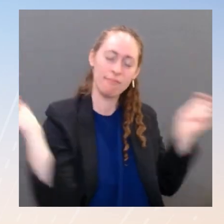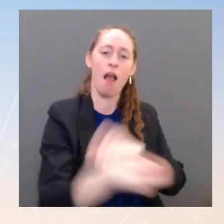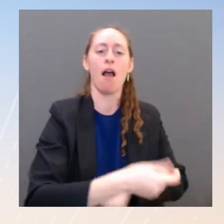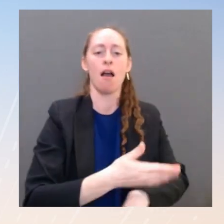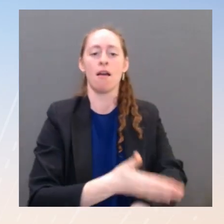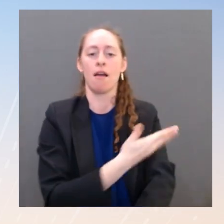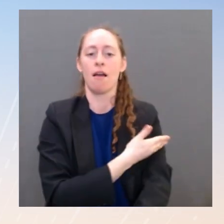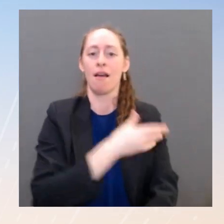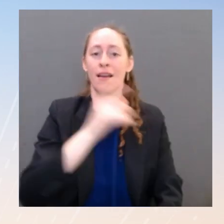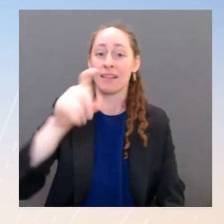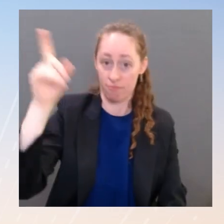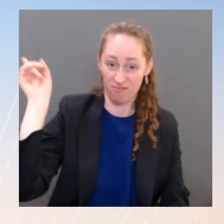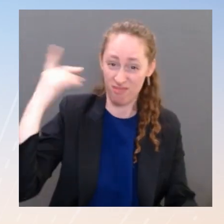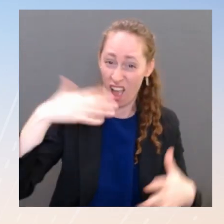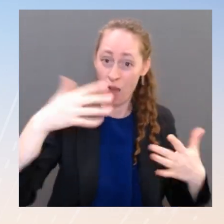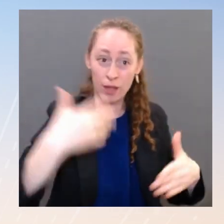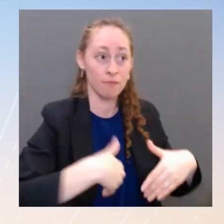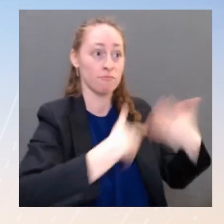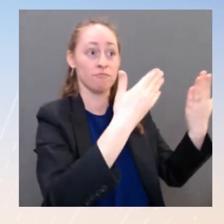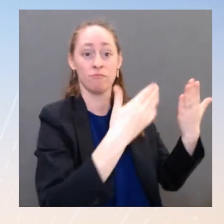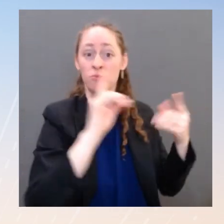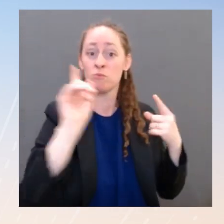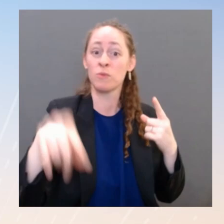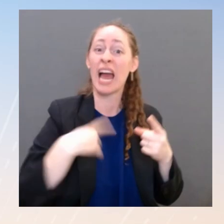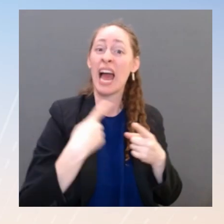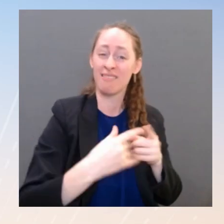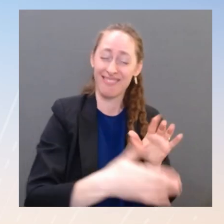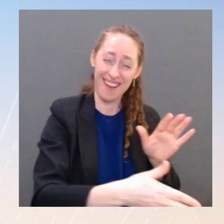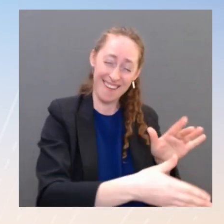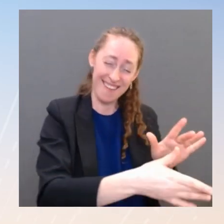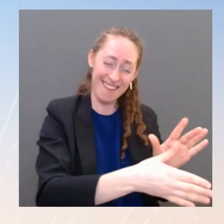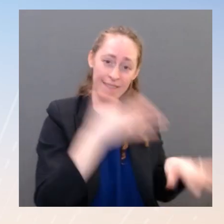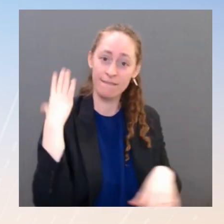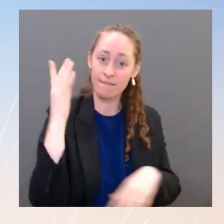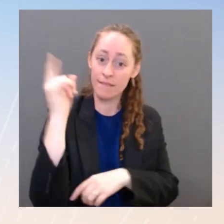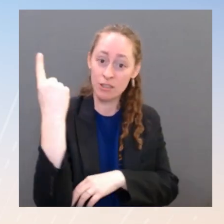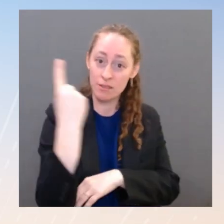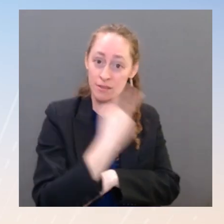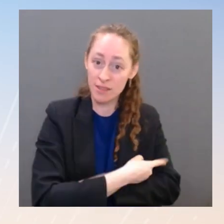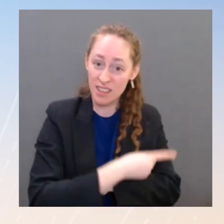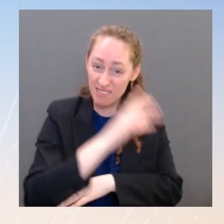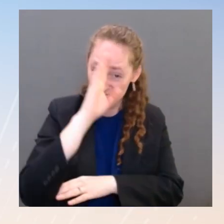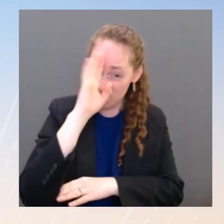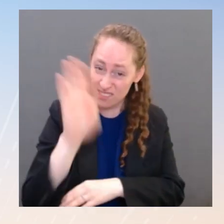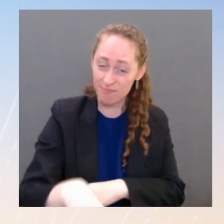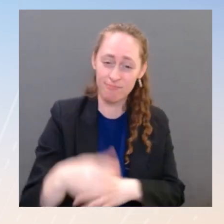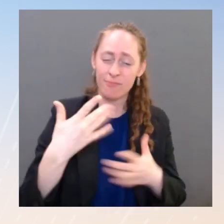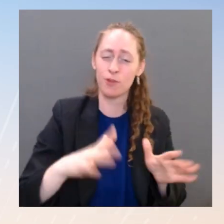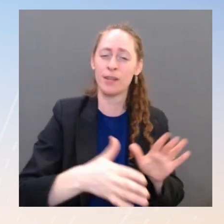Removing ourselves from the politics on that, we've long known that that was a substantive policy issue that more work needed to be done on.